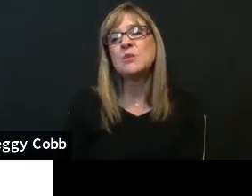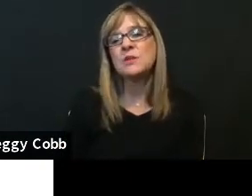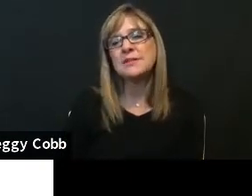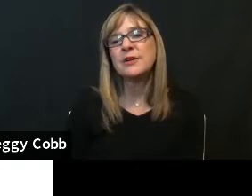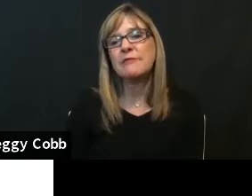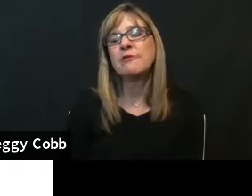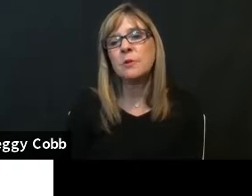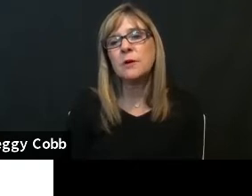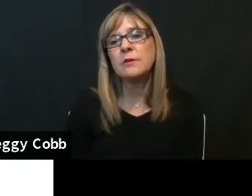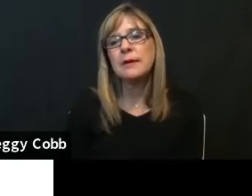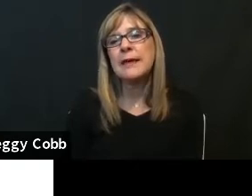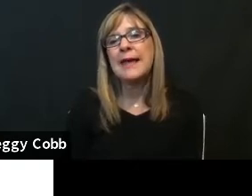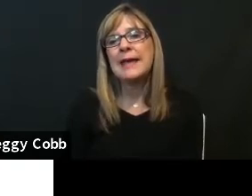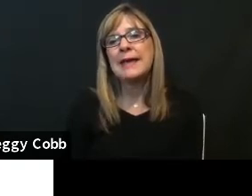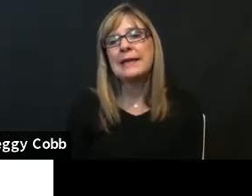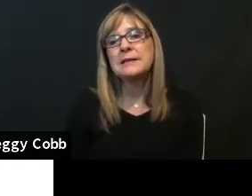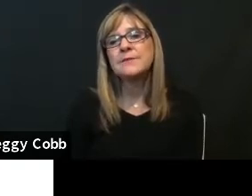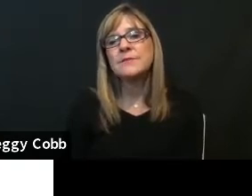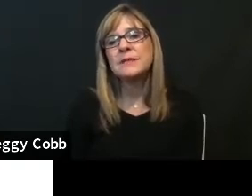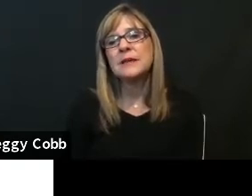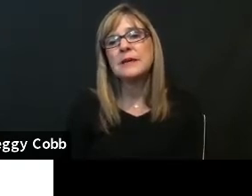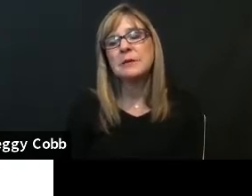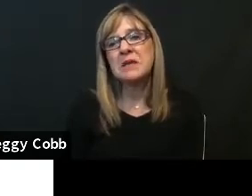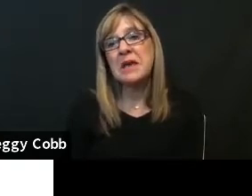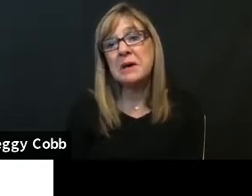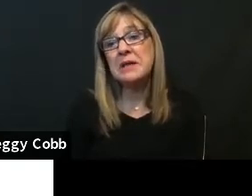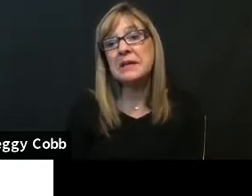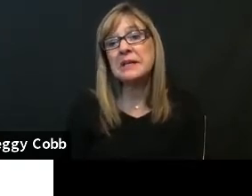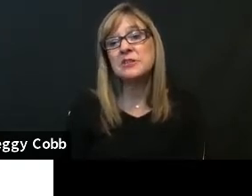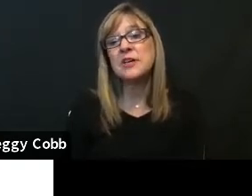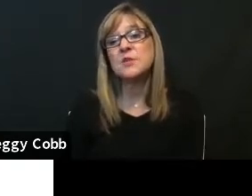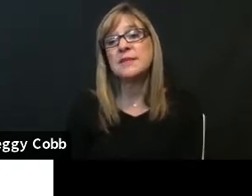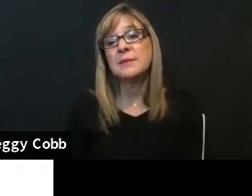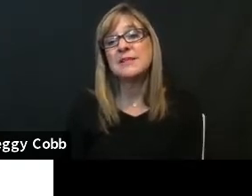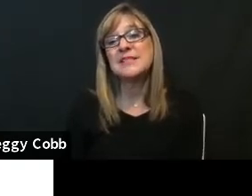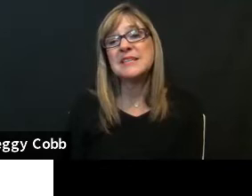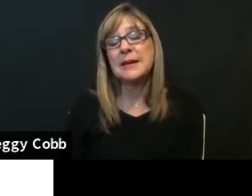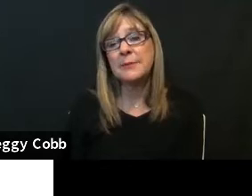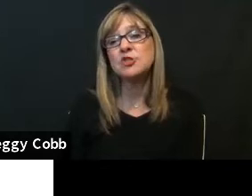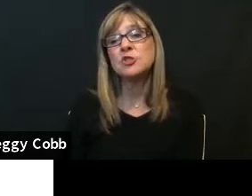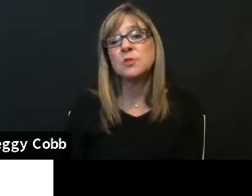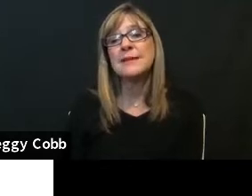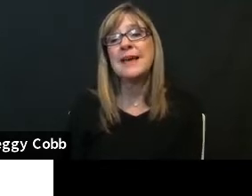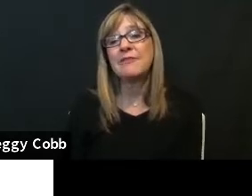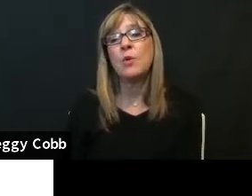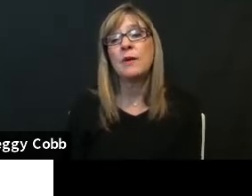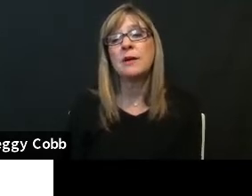she works there in Fort Worth and Gemma I can get in touch with them and see. I'm not sure what they have going on